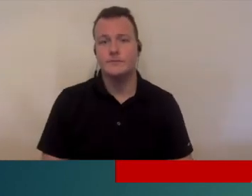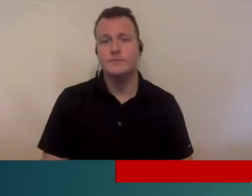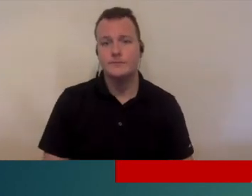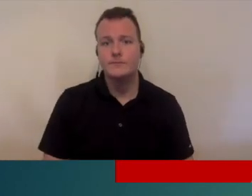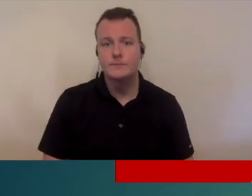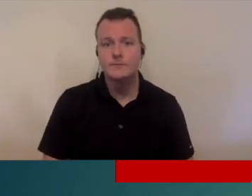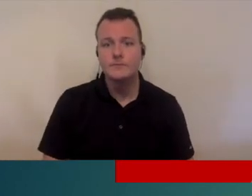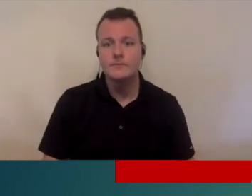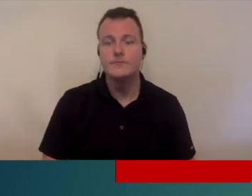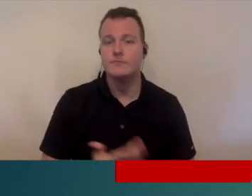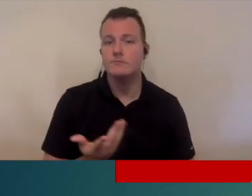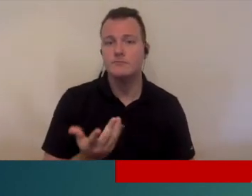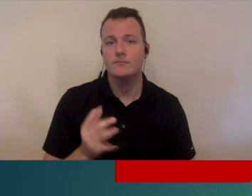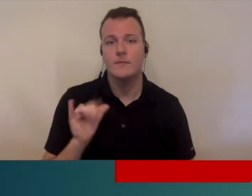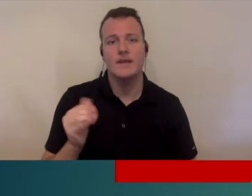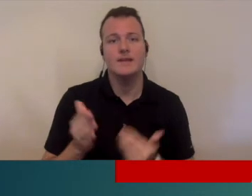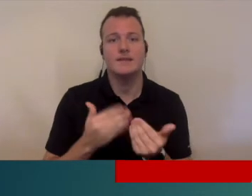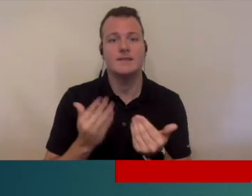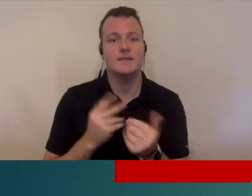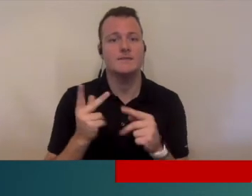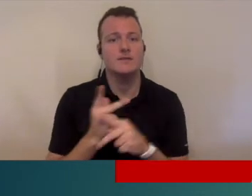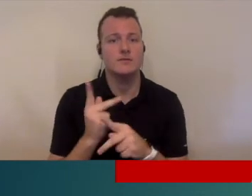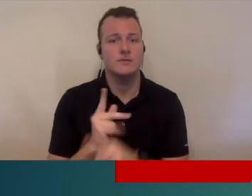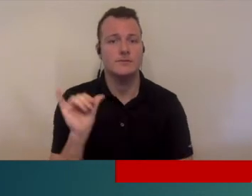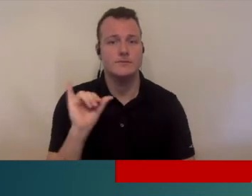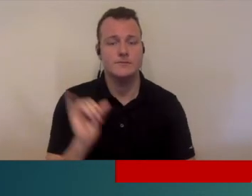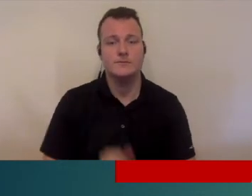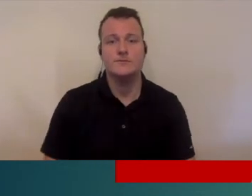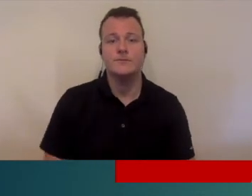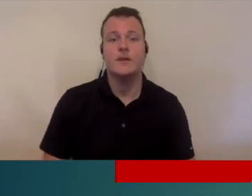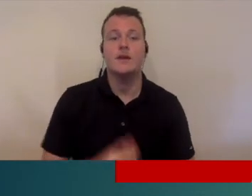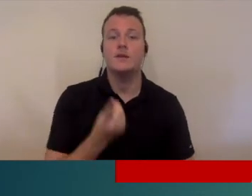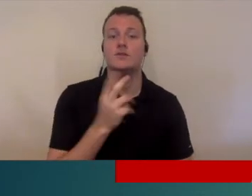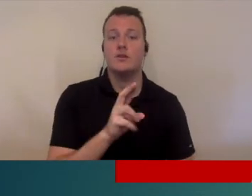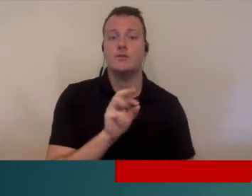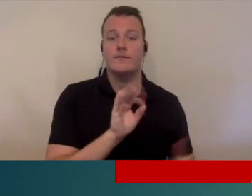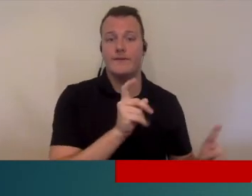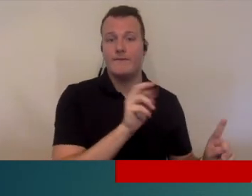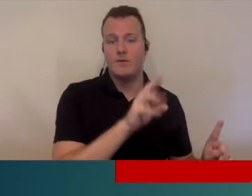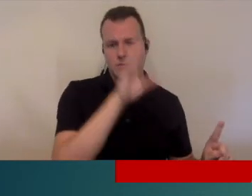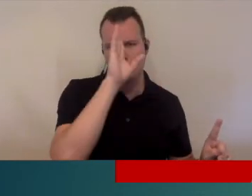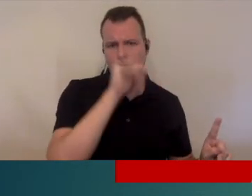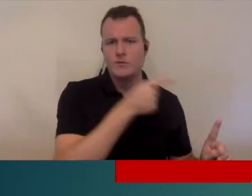those are easy to to figure out as well. Dr. Megann Faivre, I know you have some